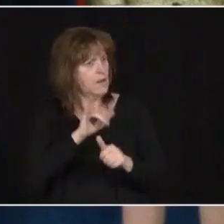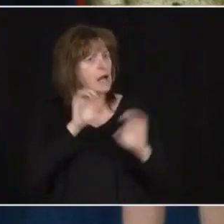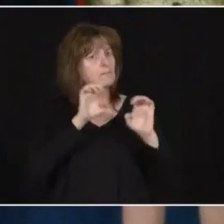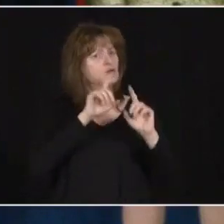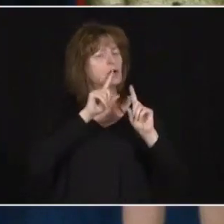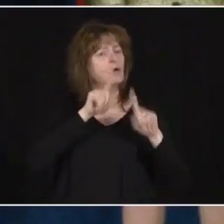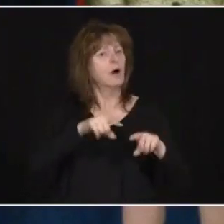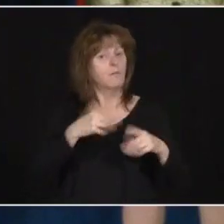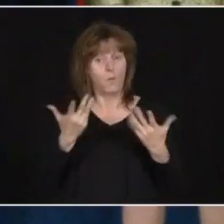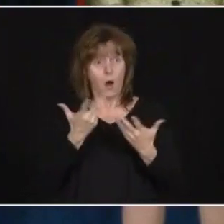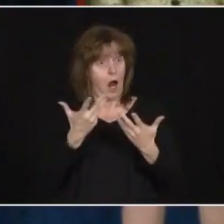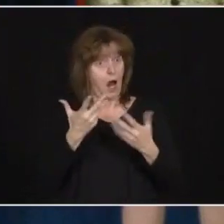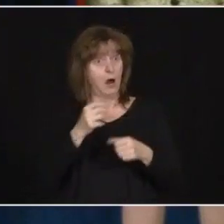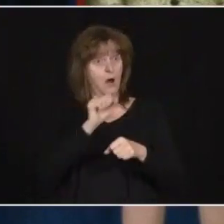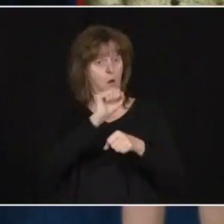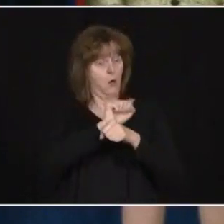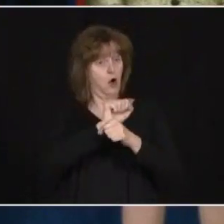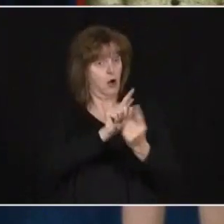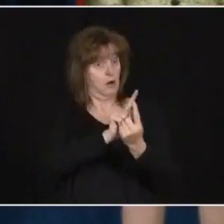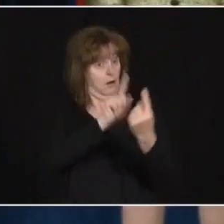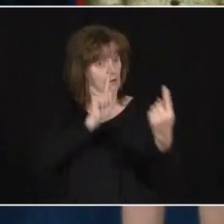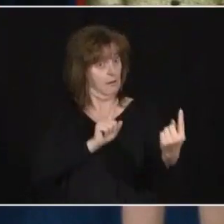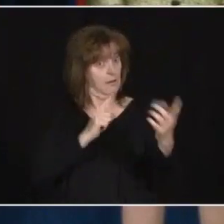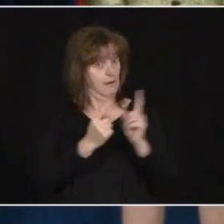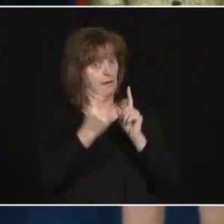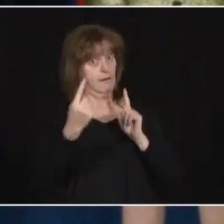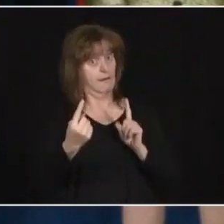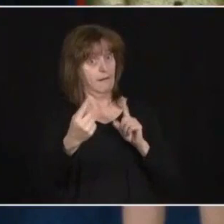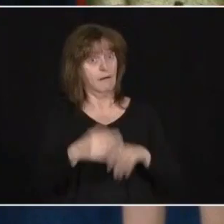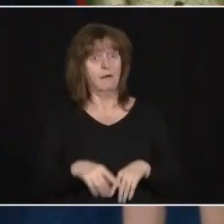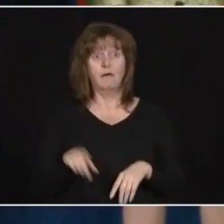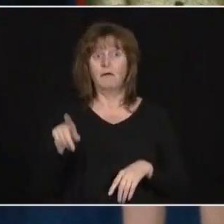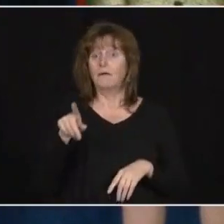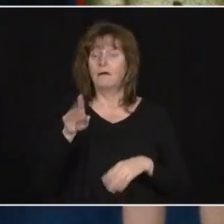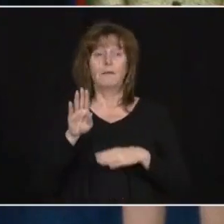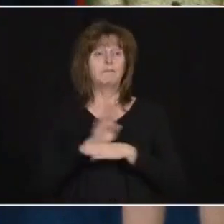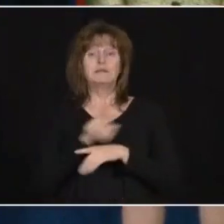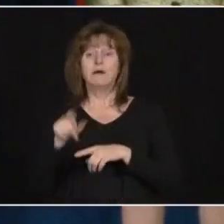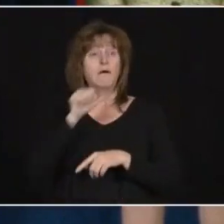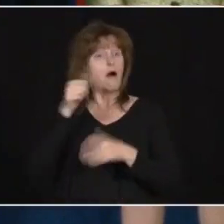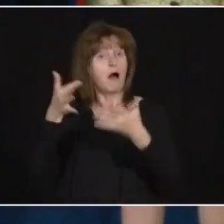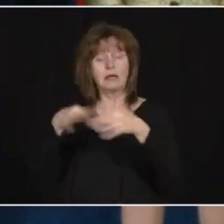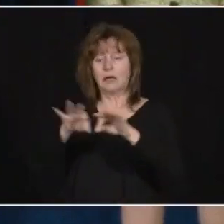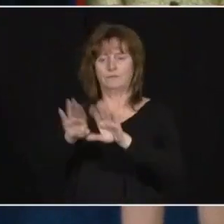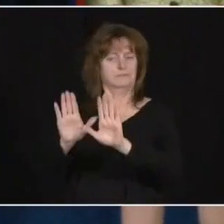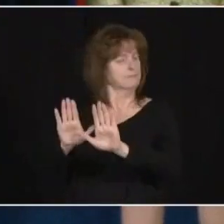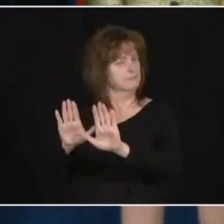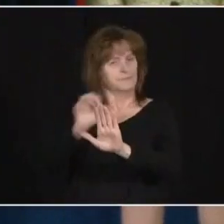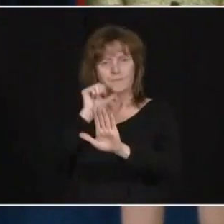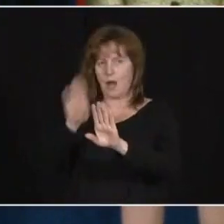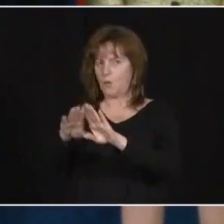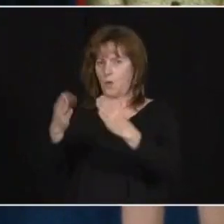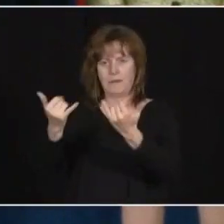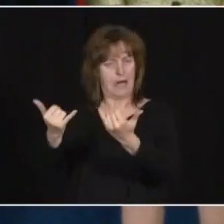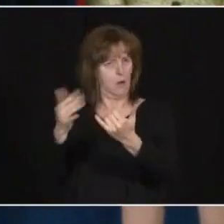businesses purchase if you're not doing a good job of promoting distancing, the inspectors will help you correct that.